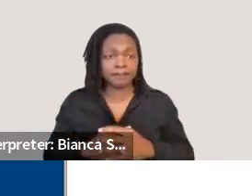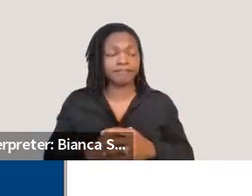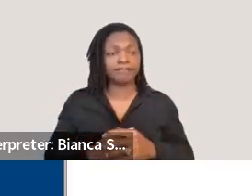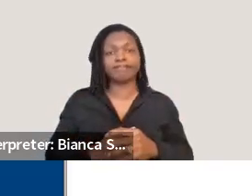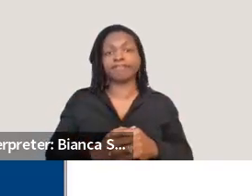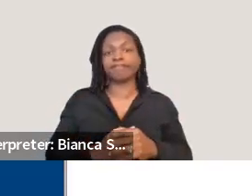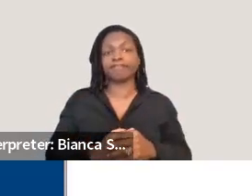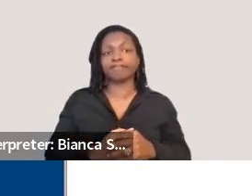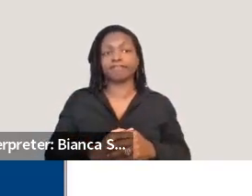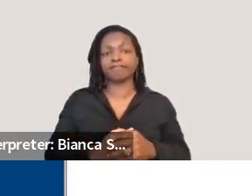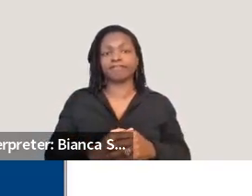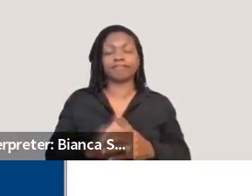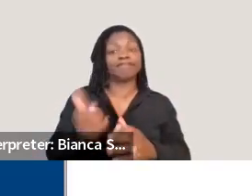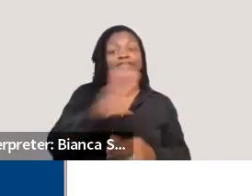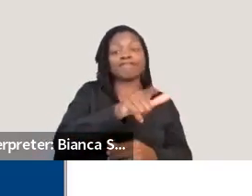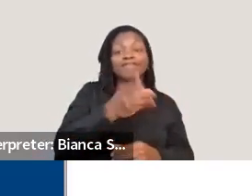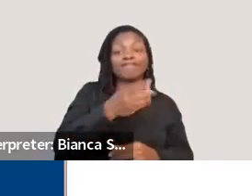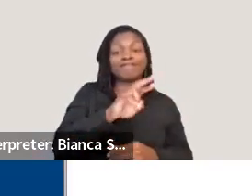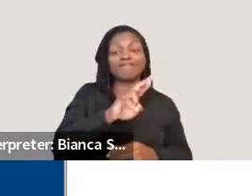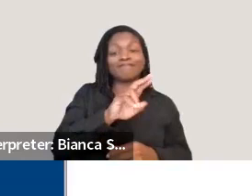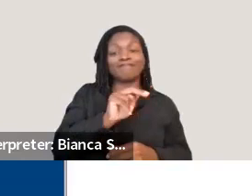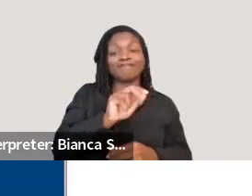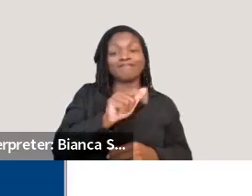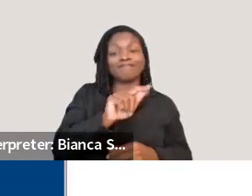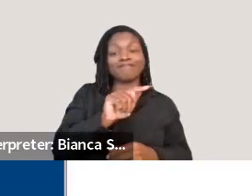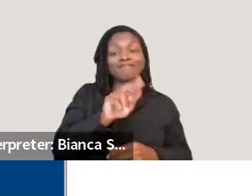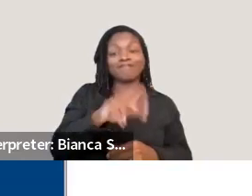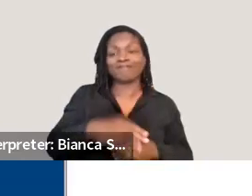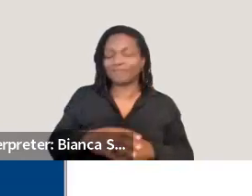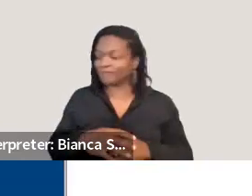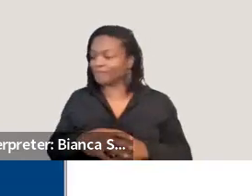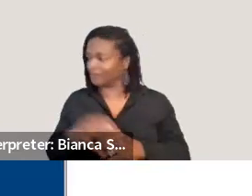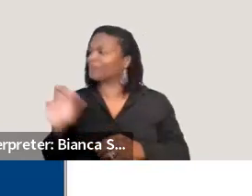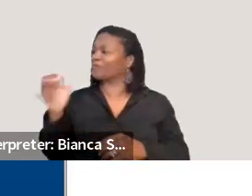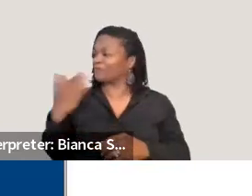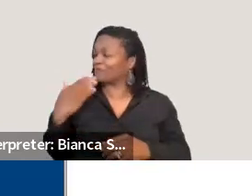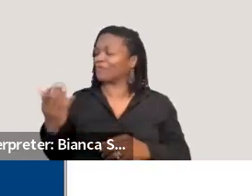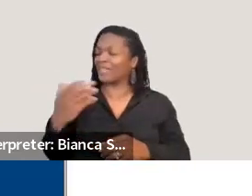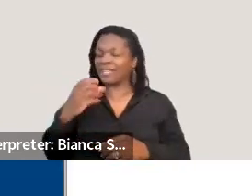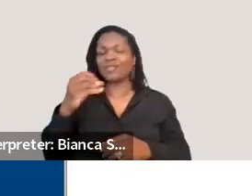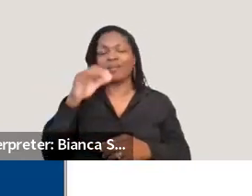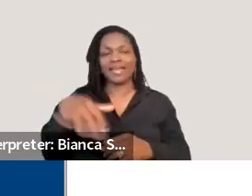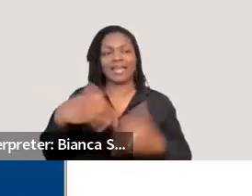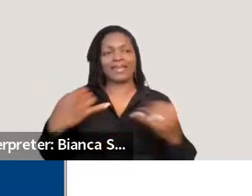Back over to you. Thank you. So we approached community engagement utilizing the evidence-based nature map process, which stands for mobilizing for action through planning and partnerships.